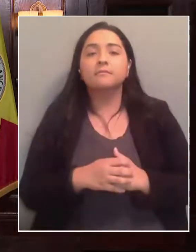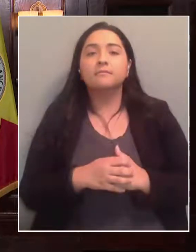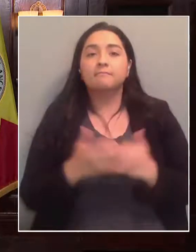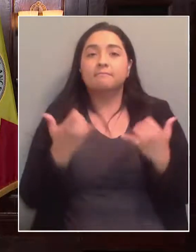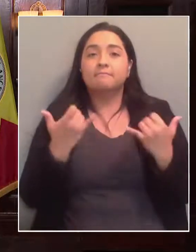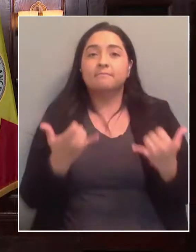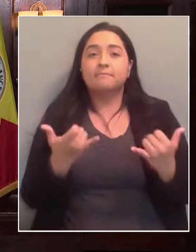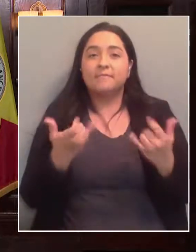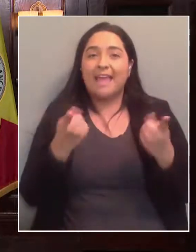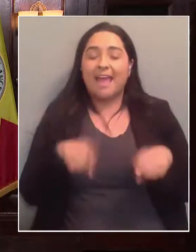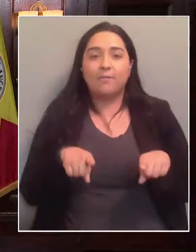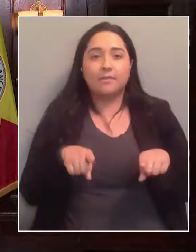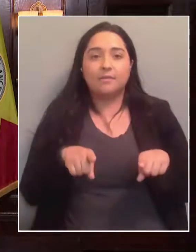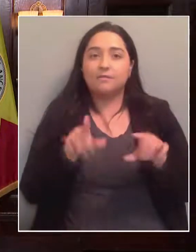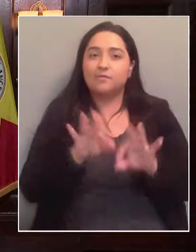[REMARKS IN SPANISH]